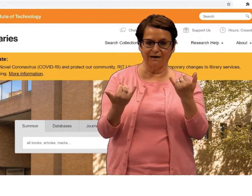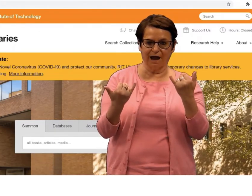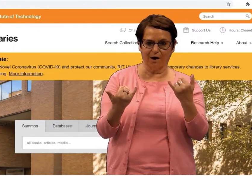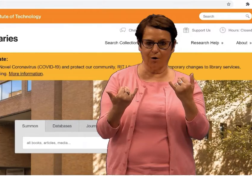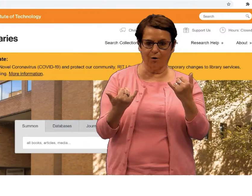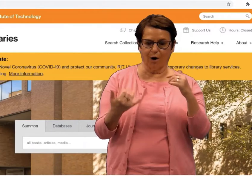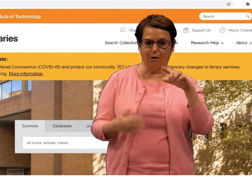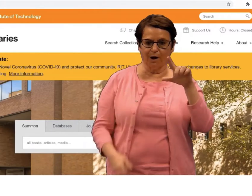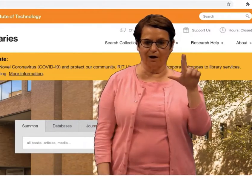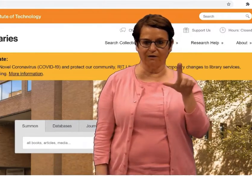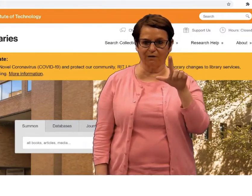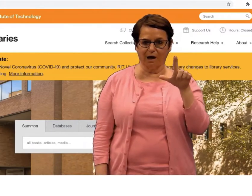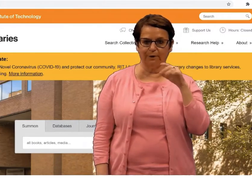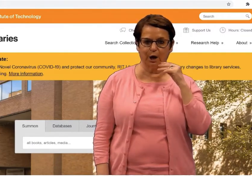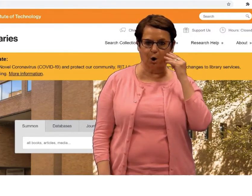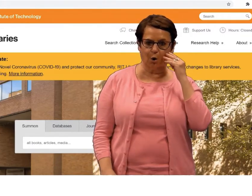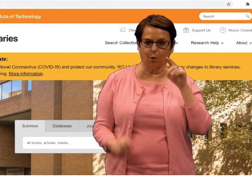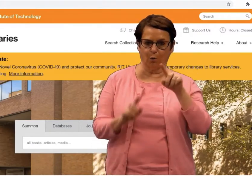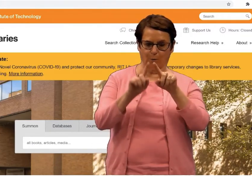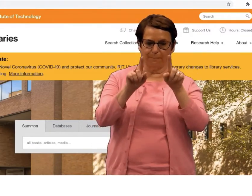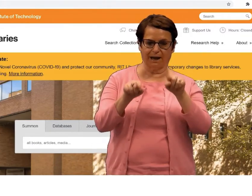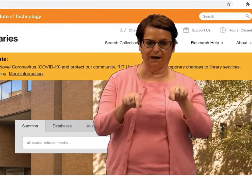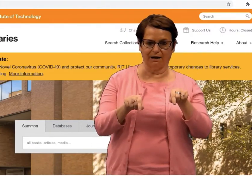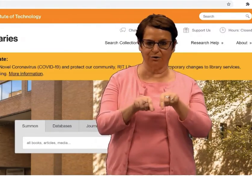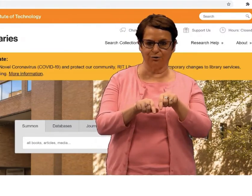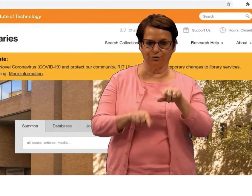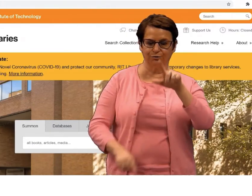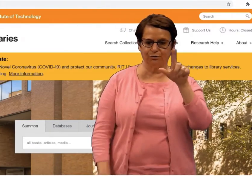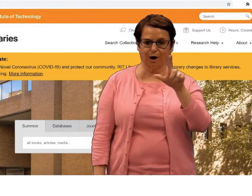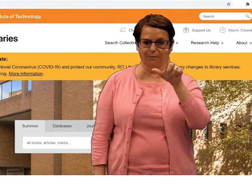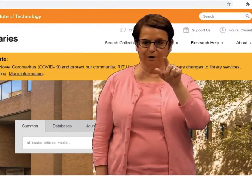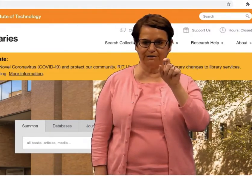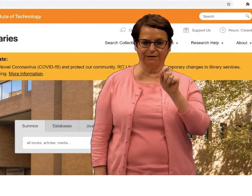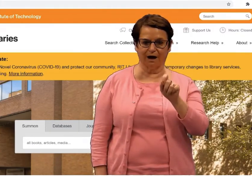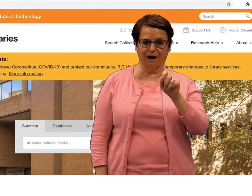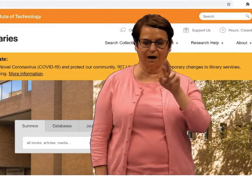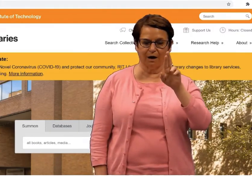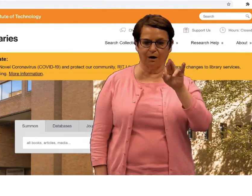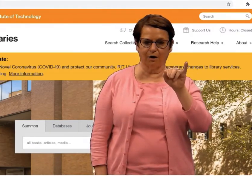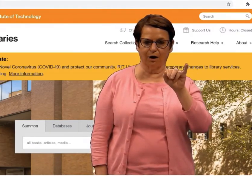You'll notice on my screen right now, I'm on the library home page, library.rit.edu.